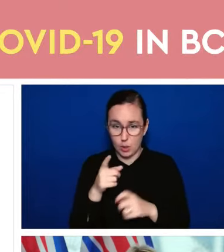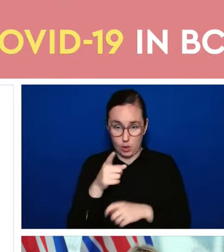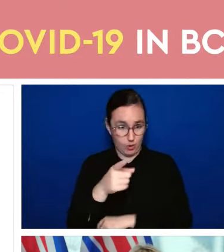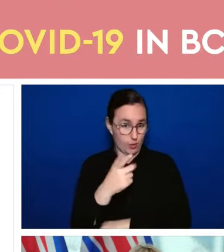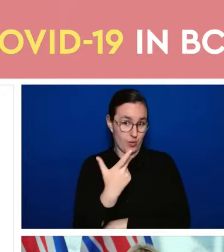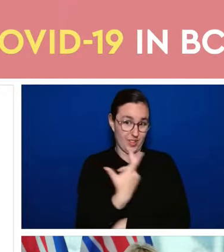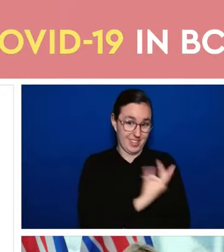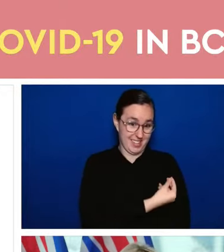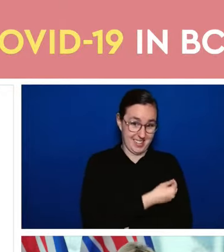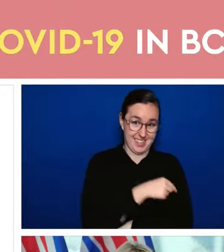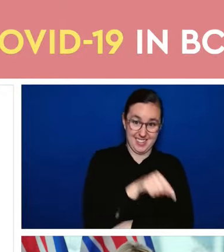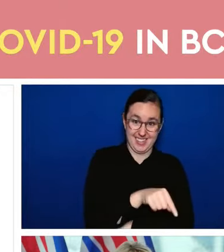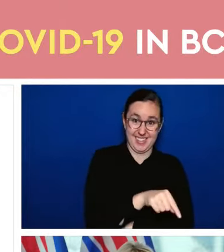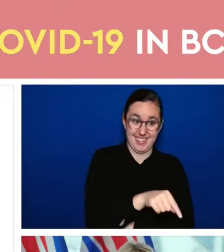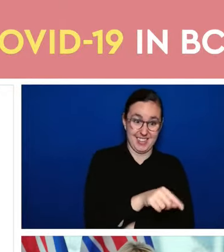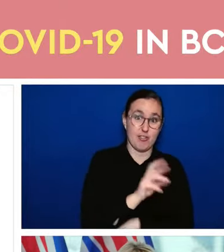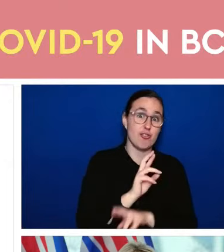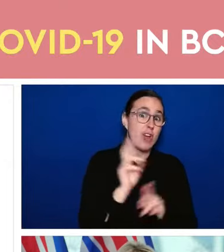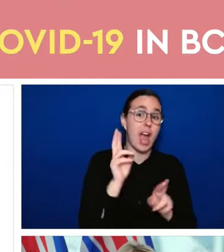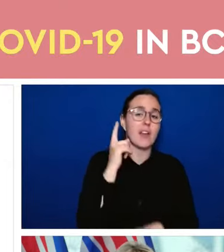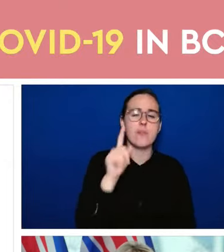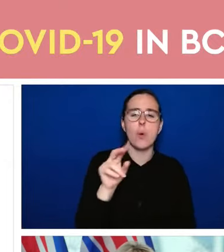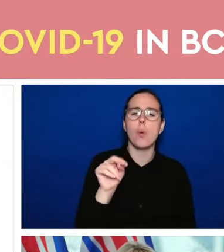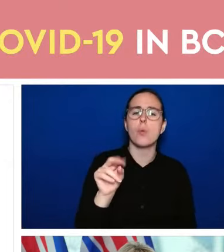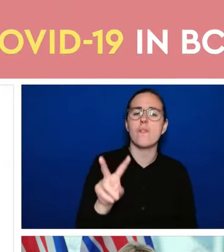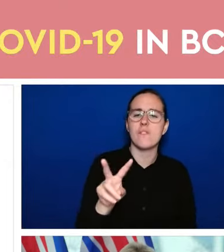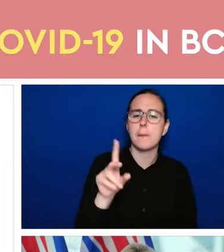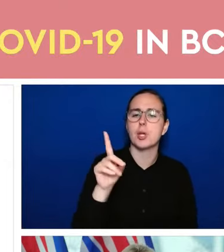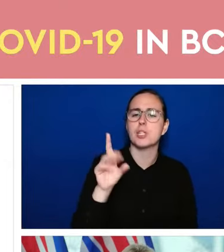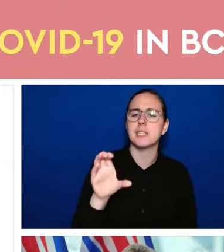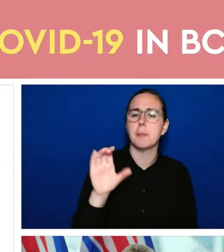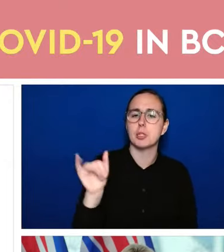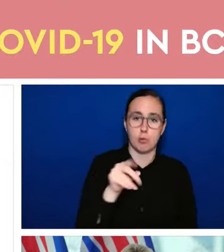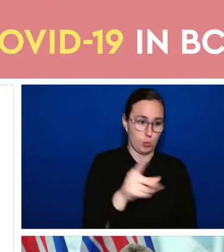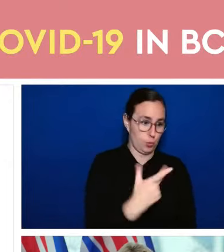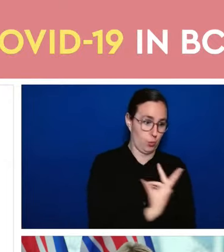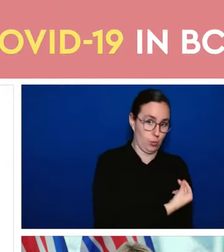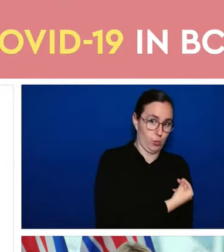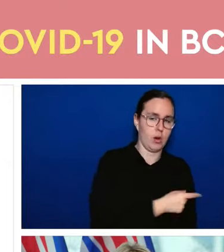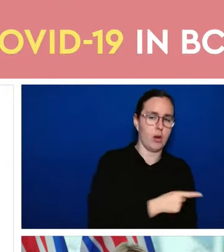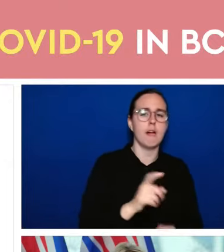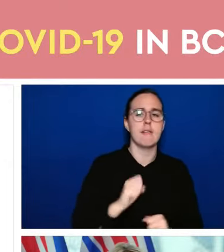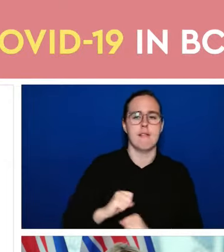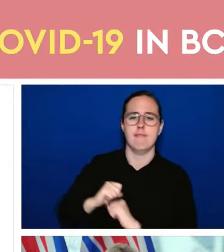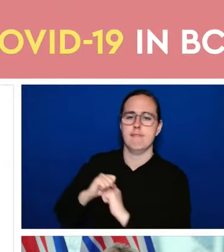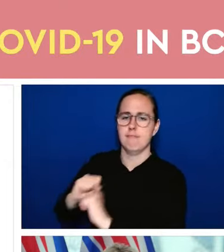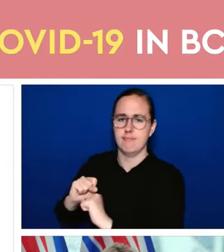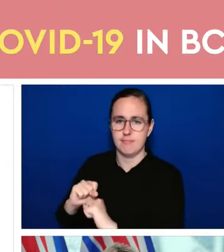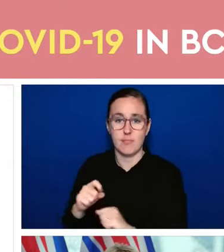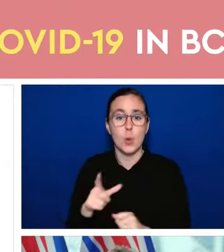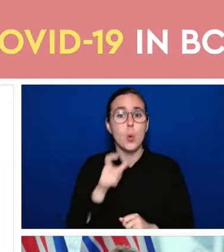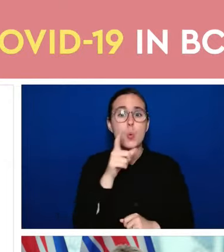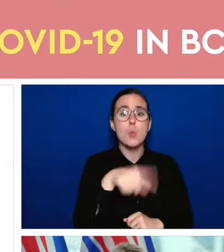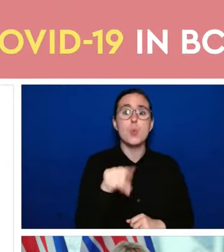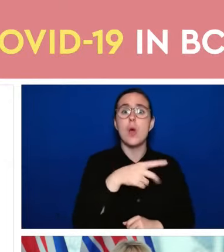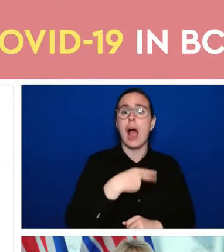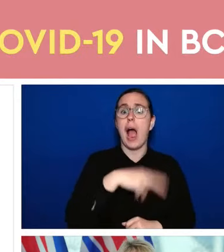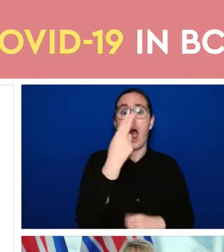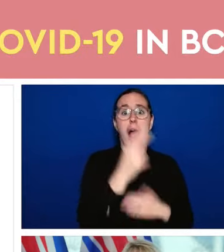people who are at highest risk in up that fourth dose in the spring- this bringing up- stir.